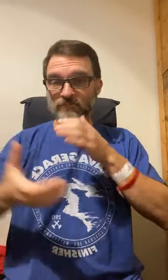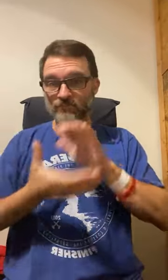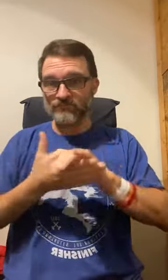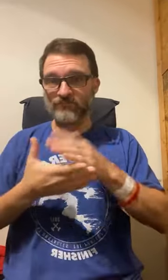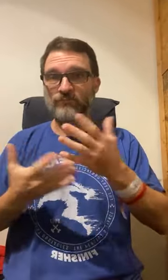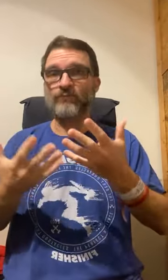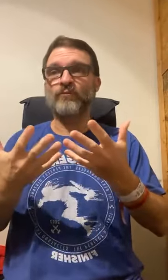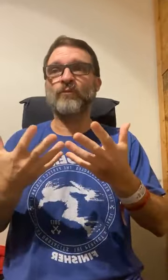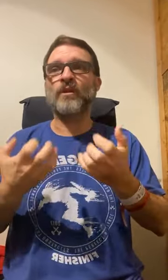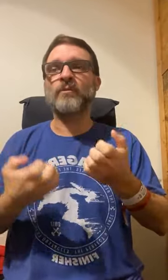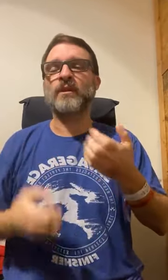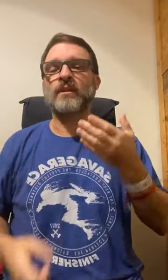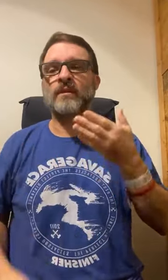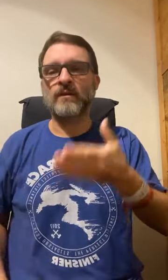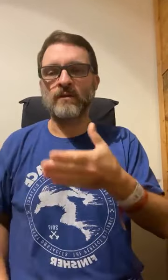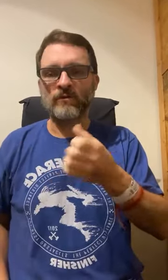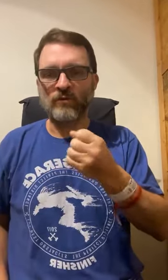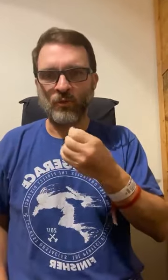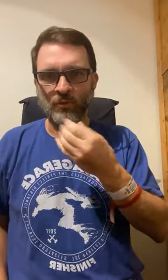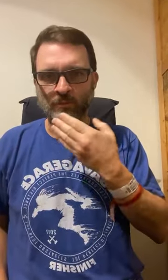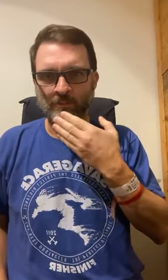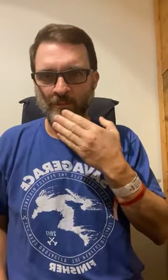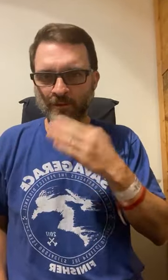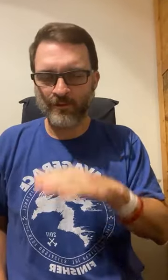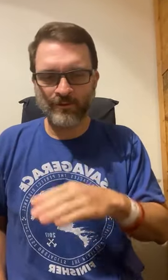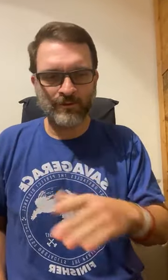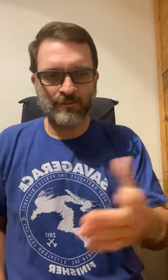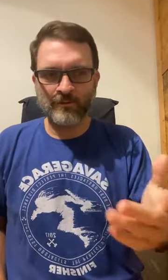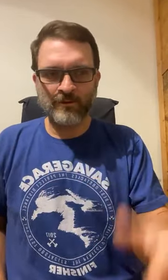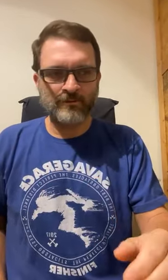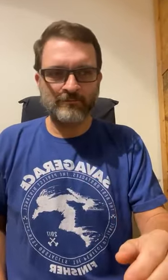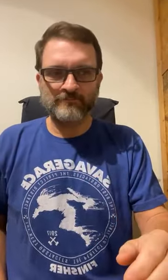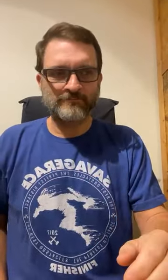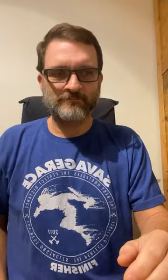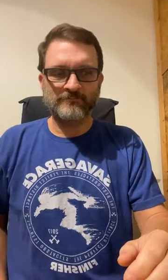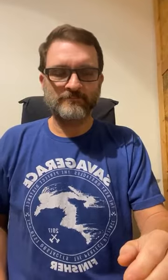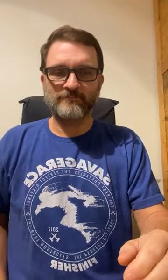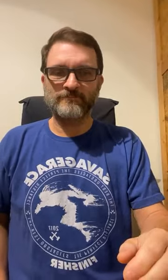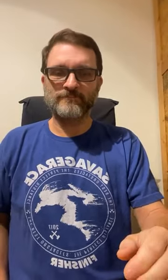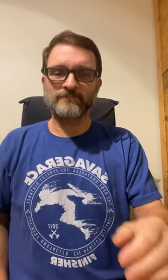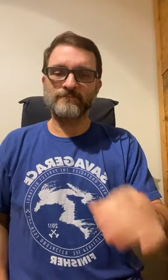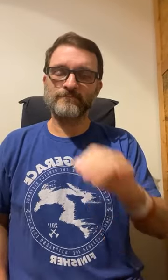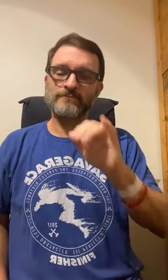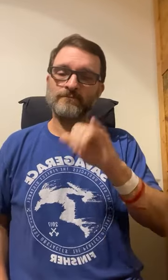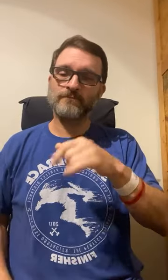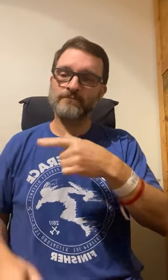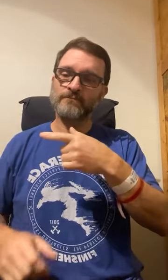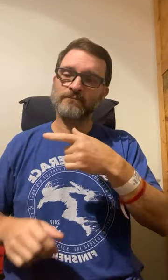My wife wanted to be there so badly.